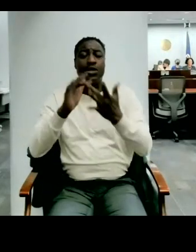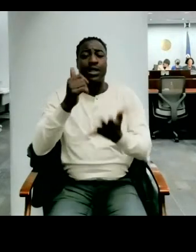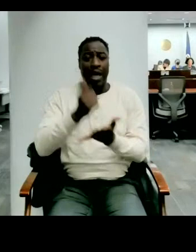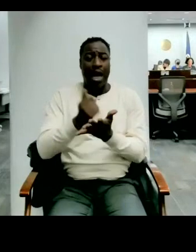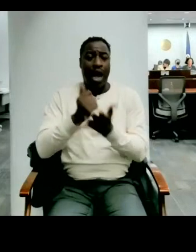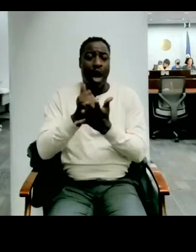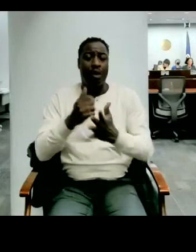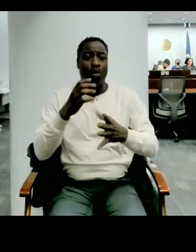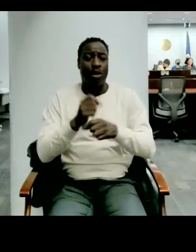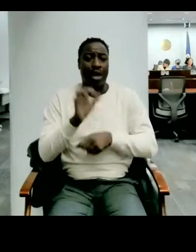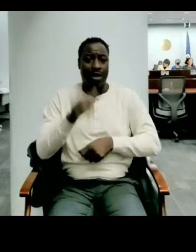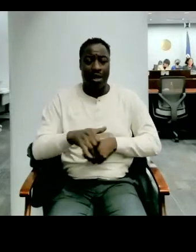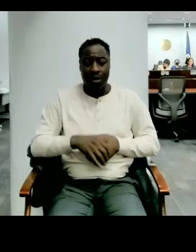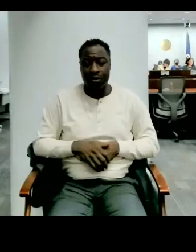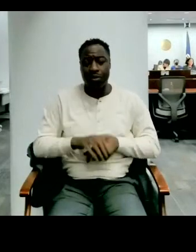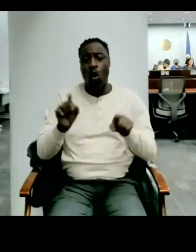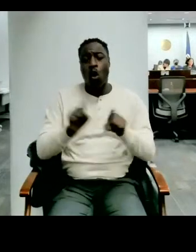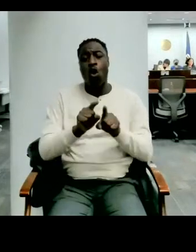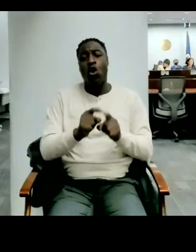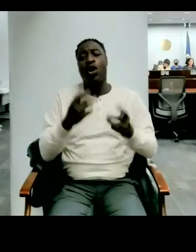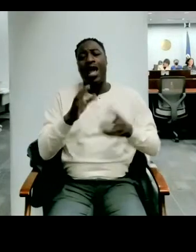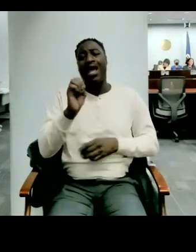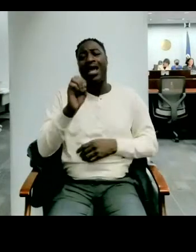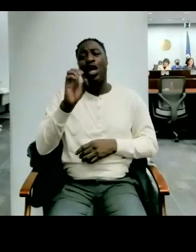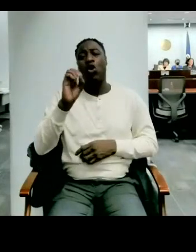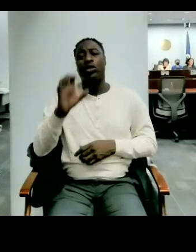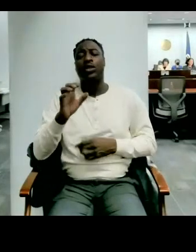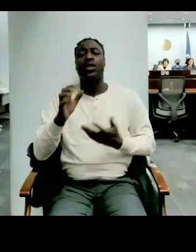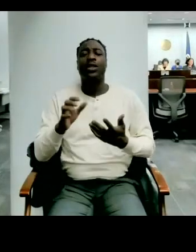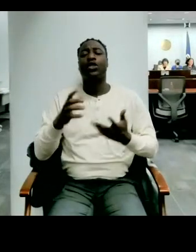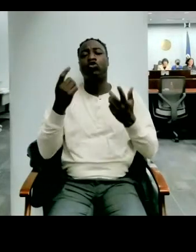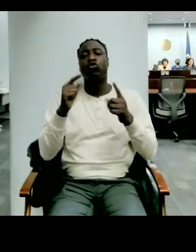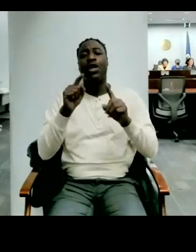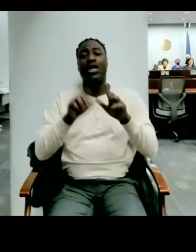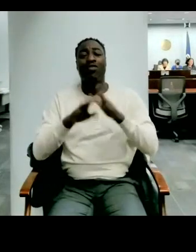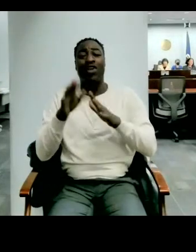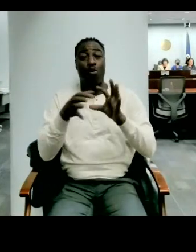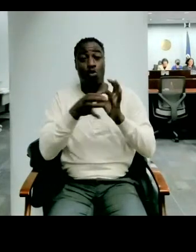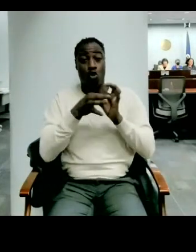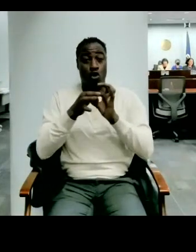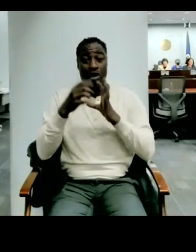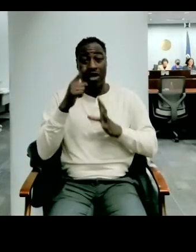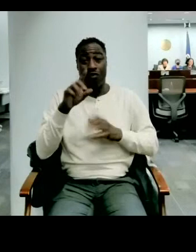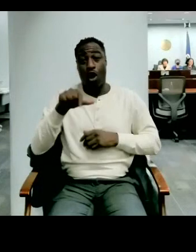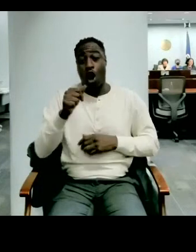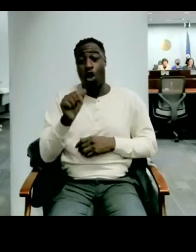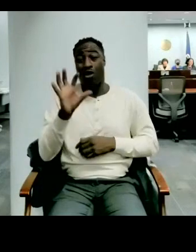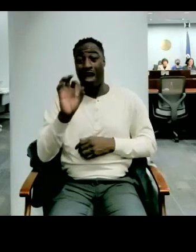I would like to suggest EEOC for other FEP agencies in the country.